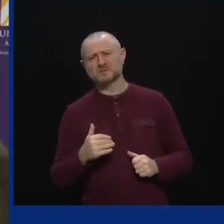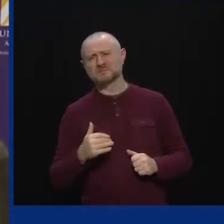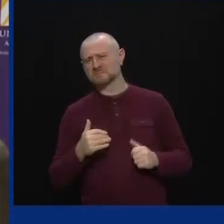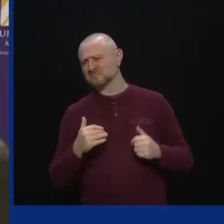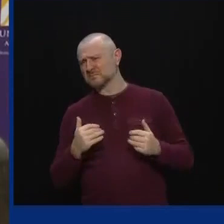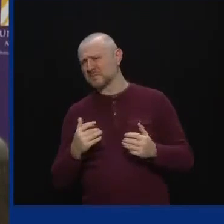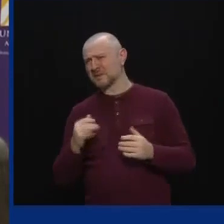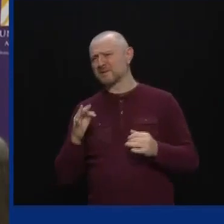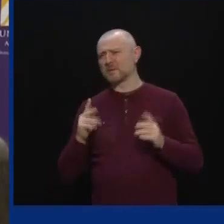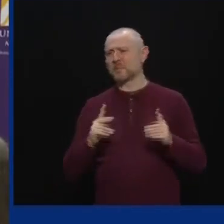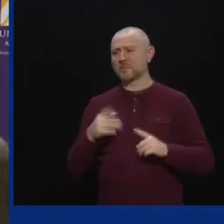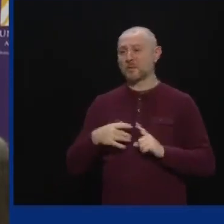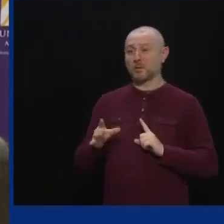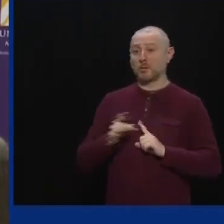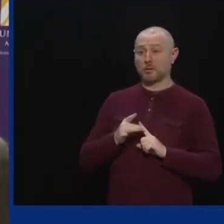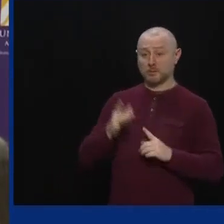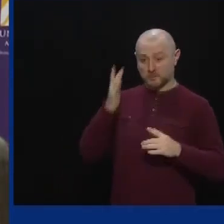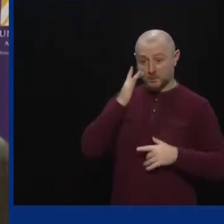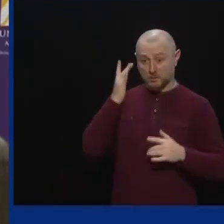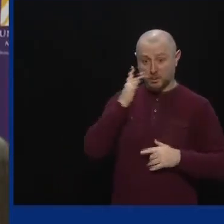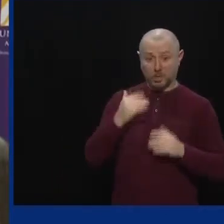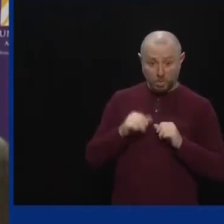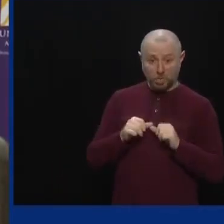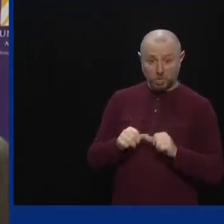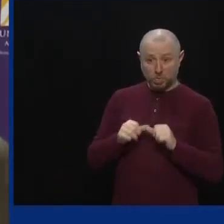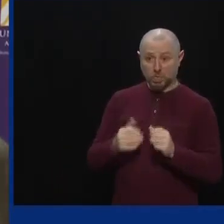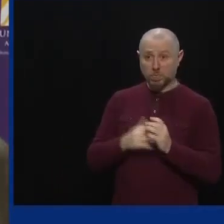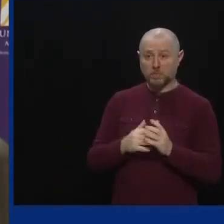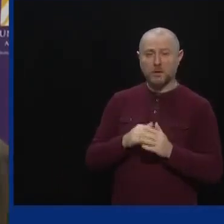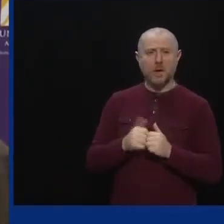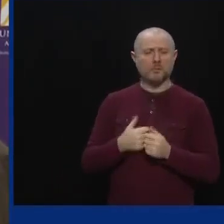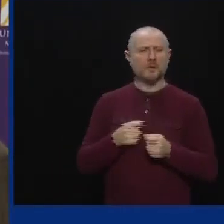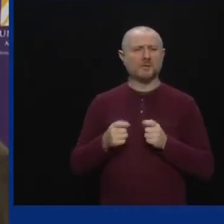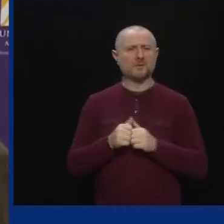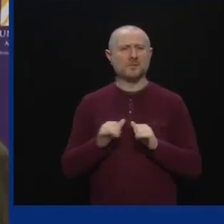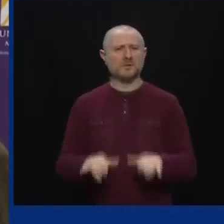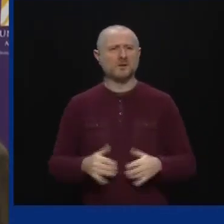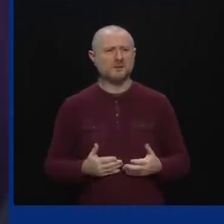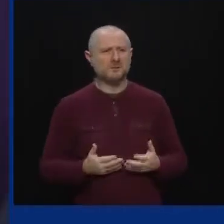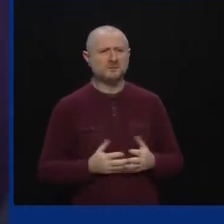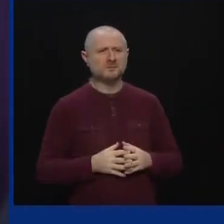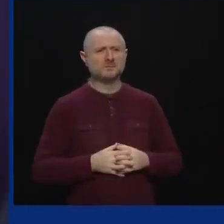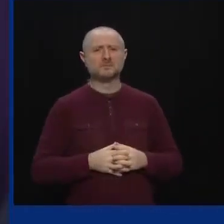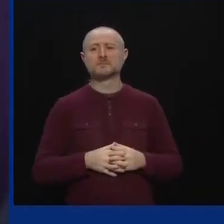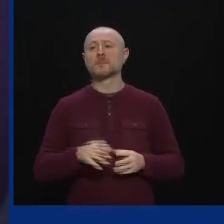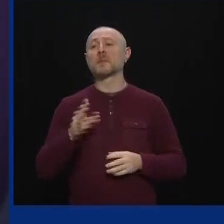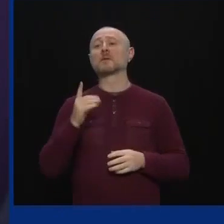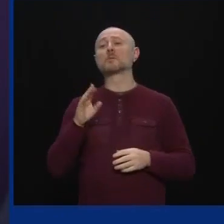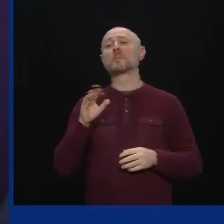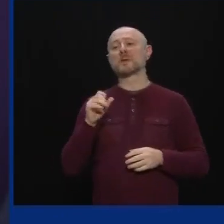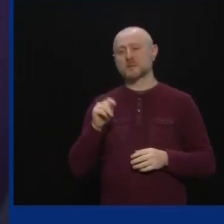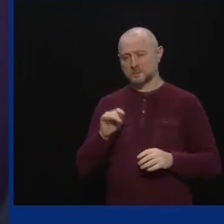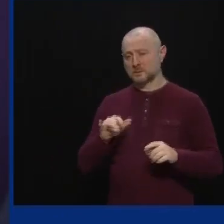COVID-19, ESPECIALLY WITH THE VACCINATED. HOW DO YOU ANTICIPATED -- WHAT